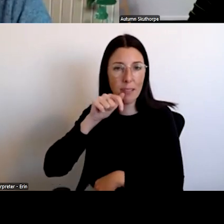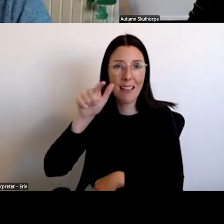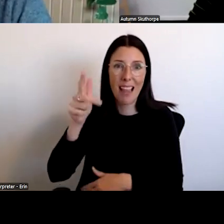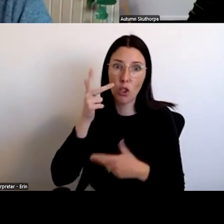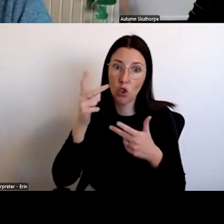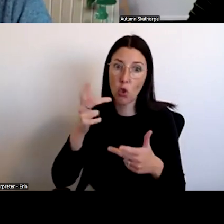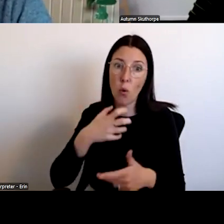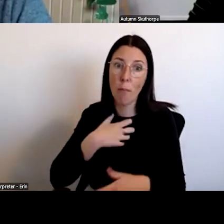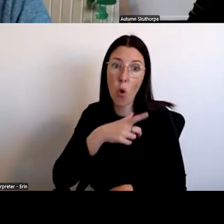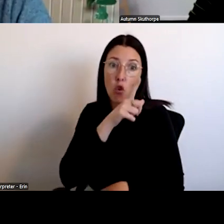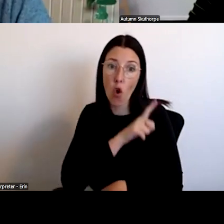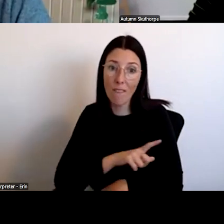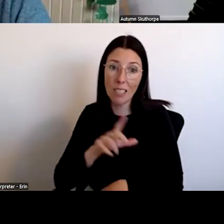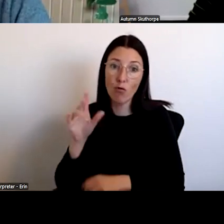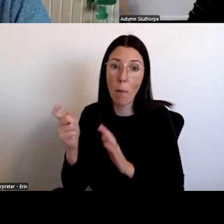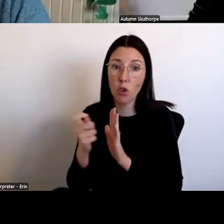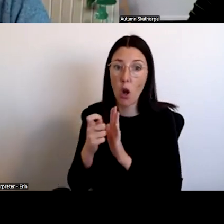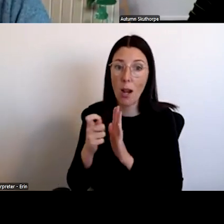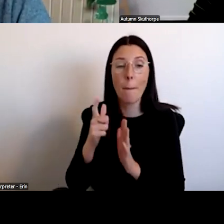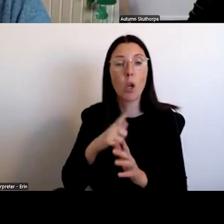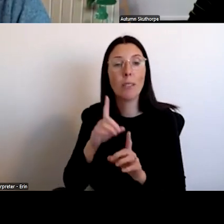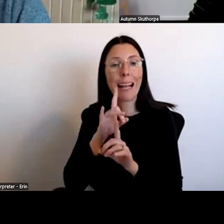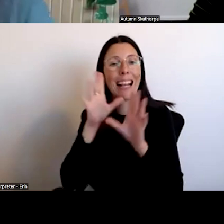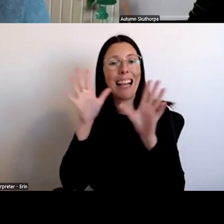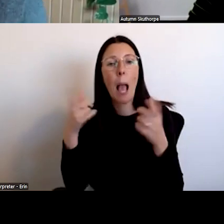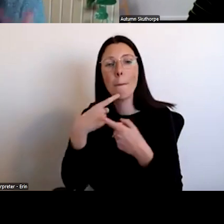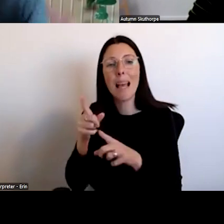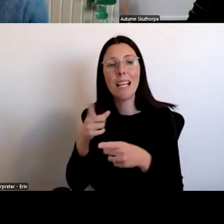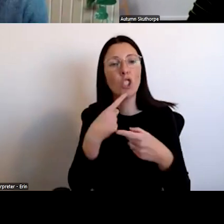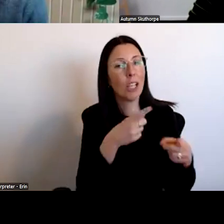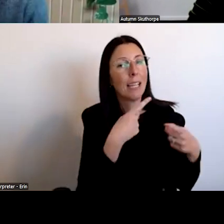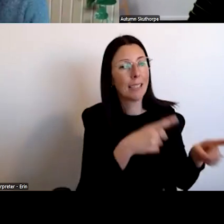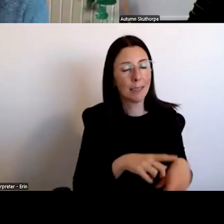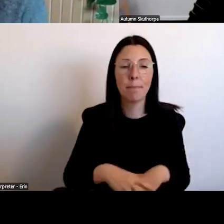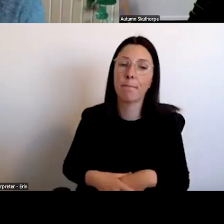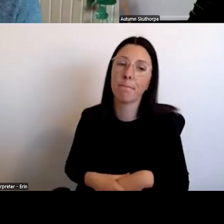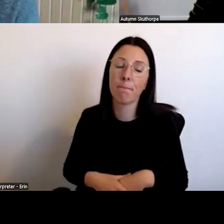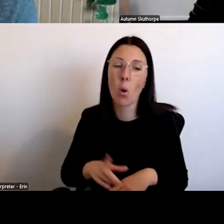I think, and clearer messaging through that of what was offered on the night, I guess,